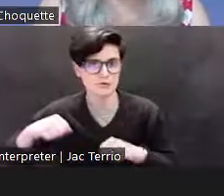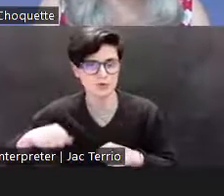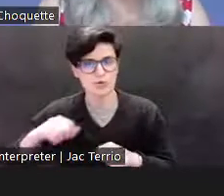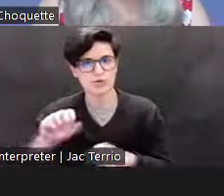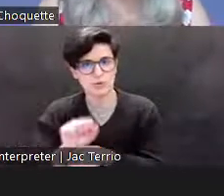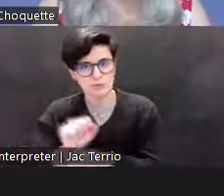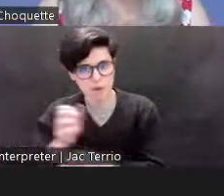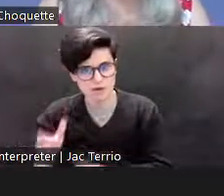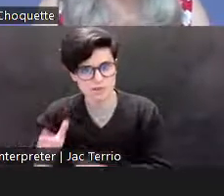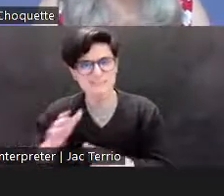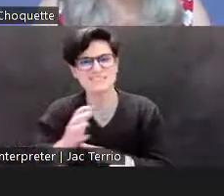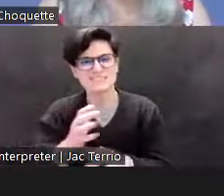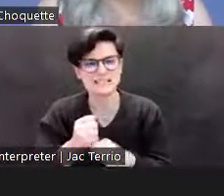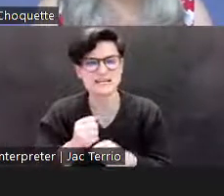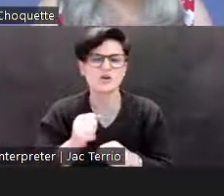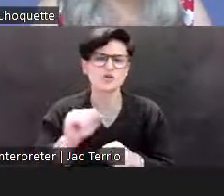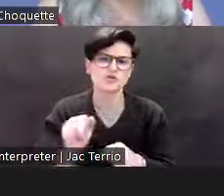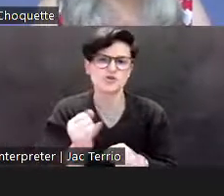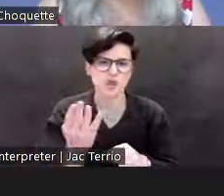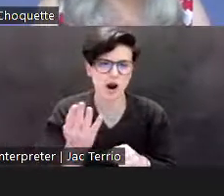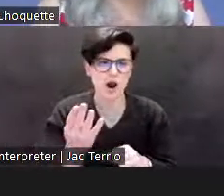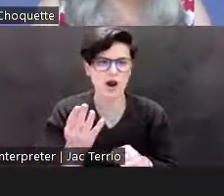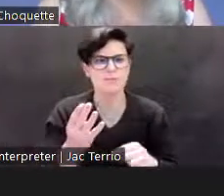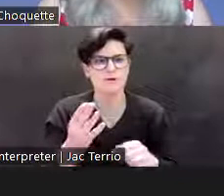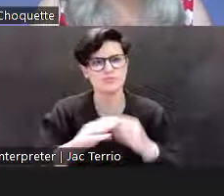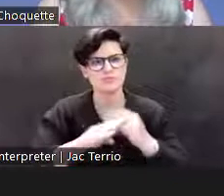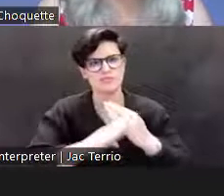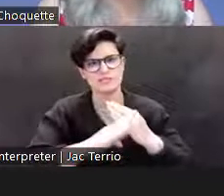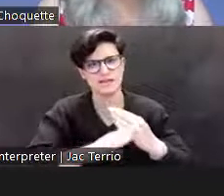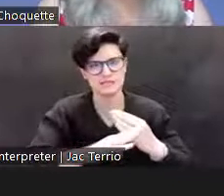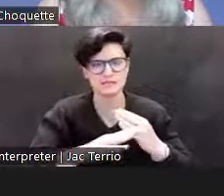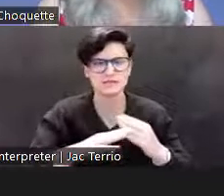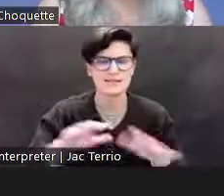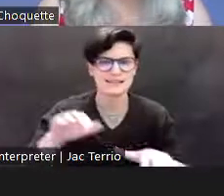specific reasons. 15:42:38 Both boss say that leave taken under